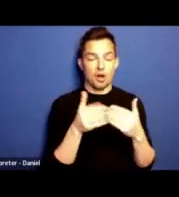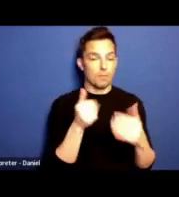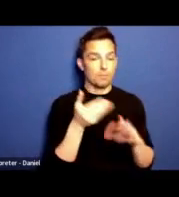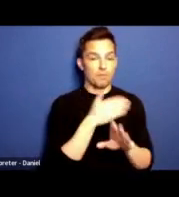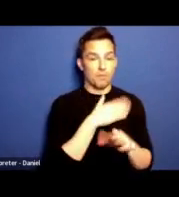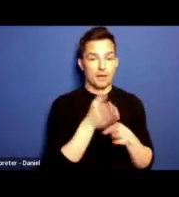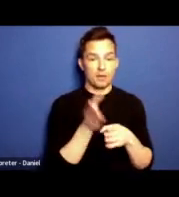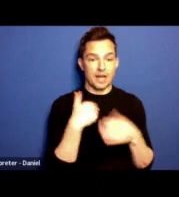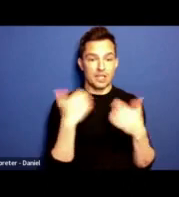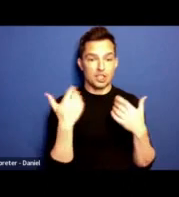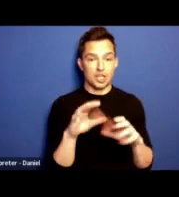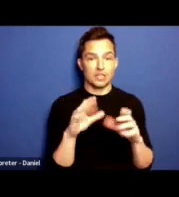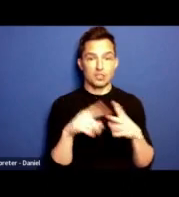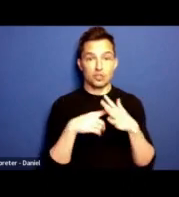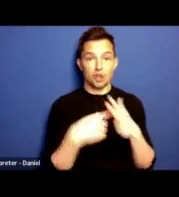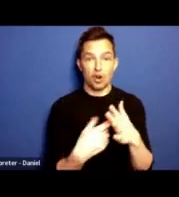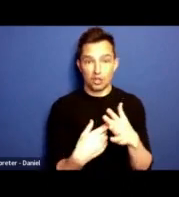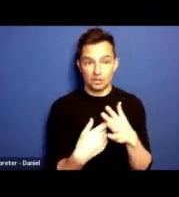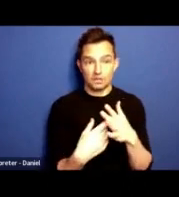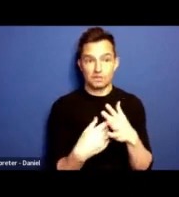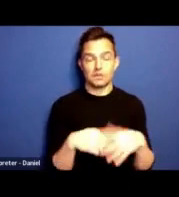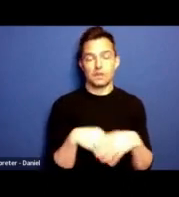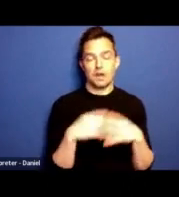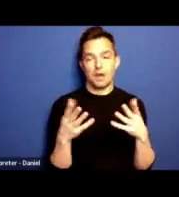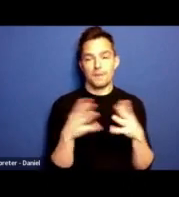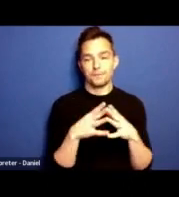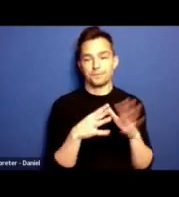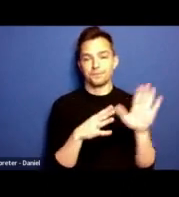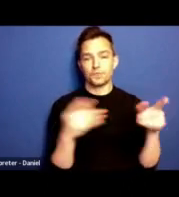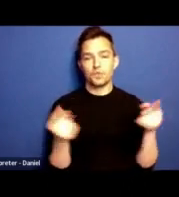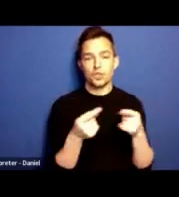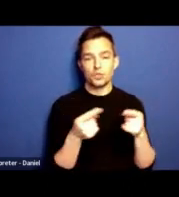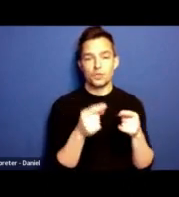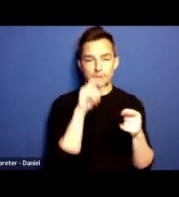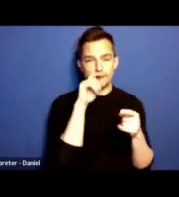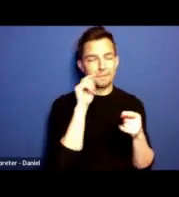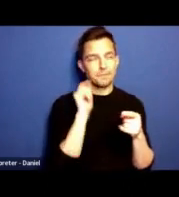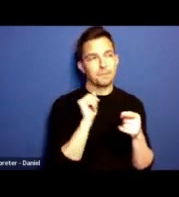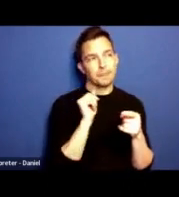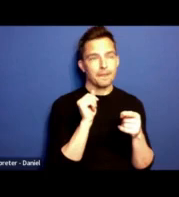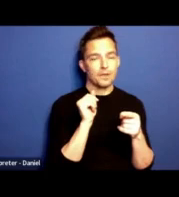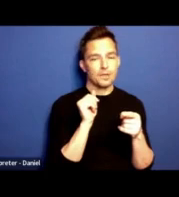a chance to get started. Her injury was was was decades older